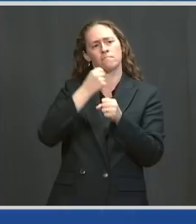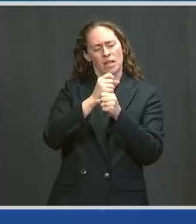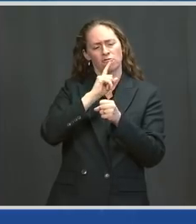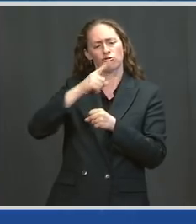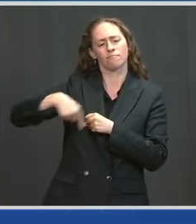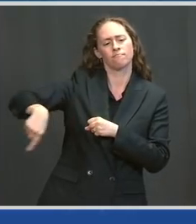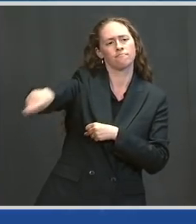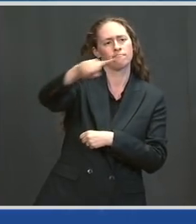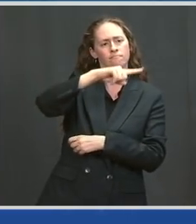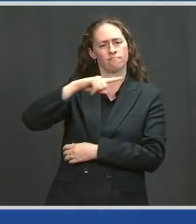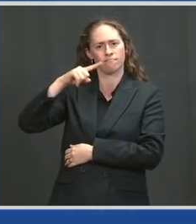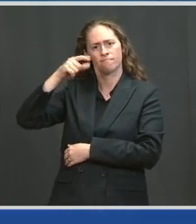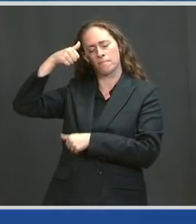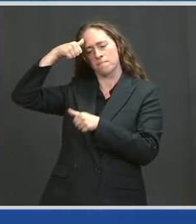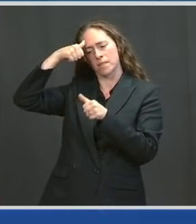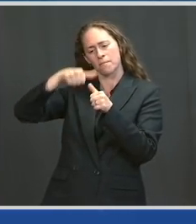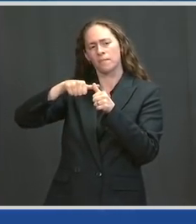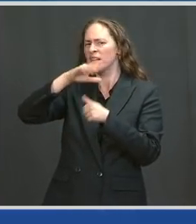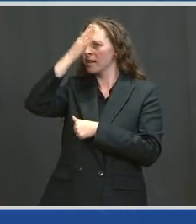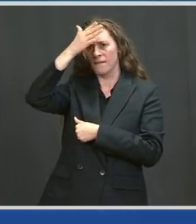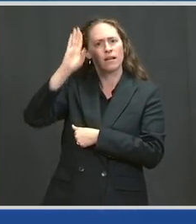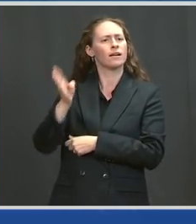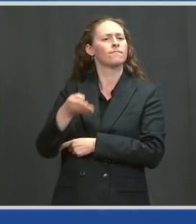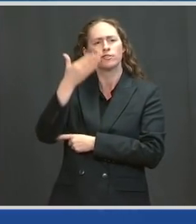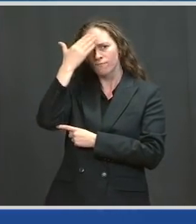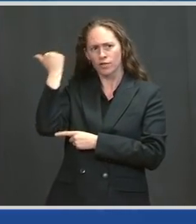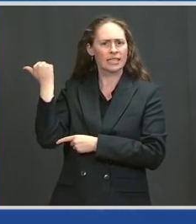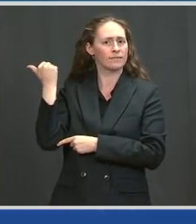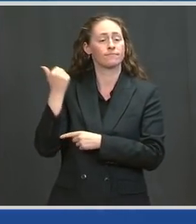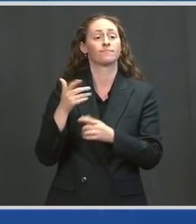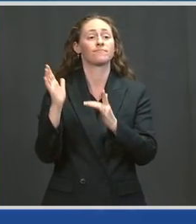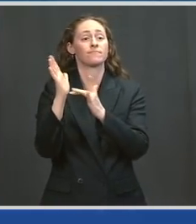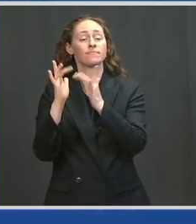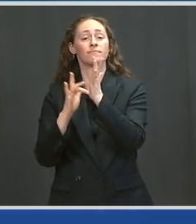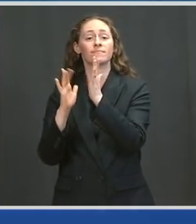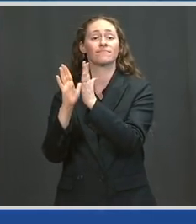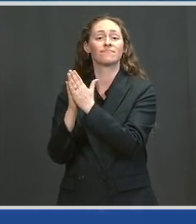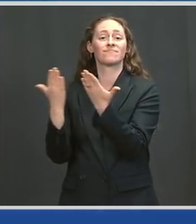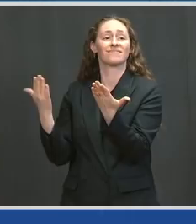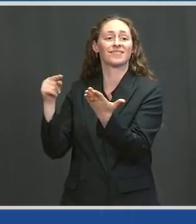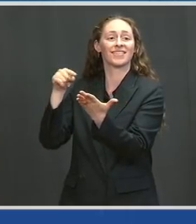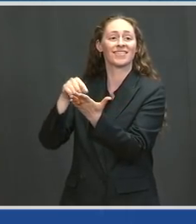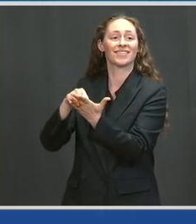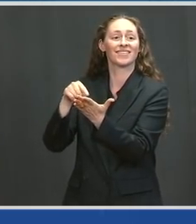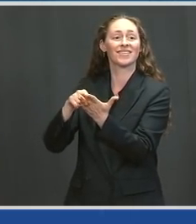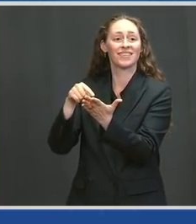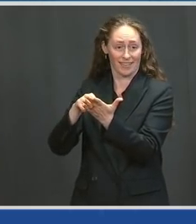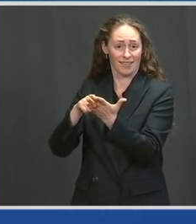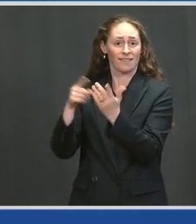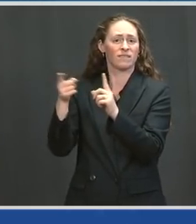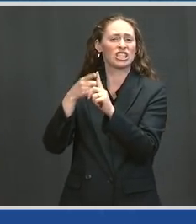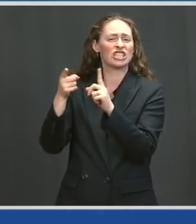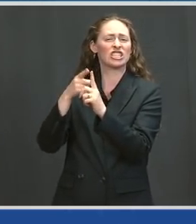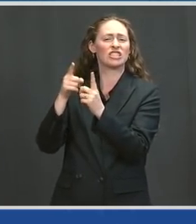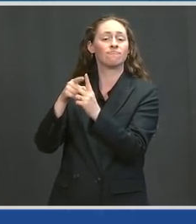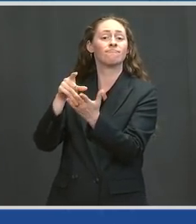There's a verse in first Corinthians that says, for now we see in a mirror dimly,